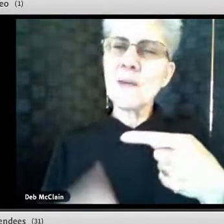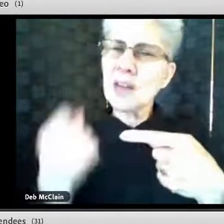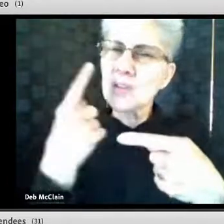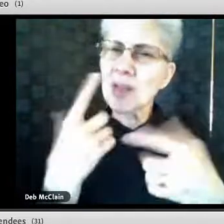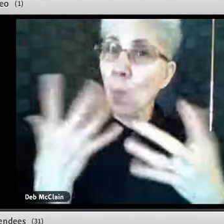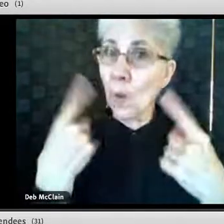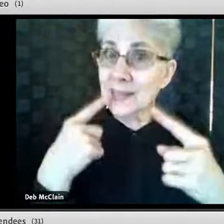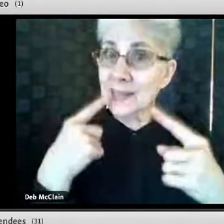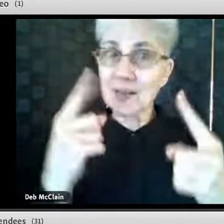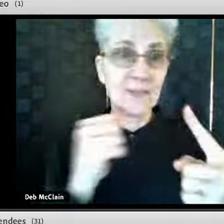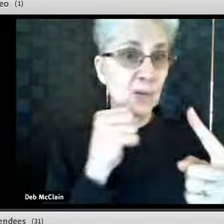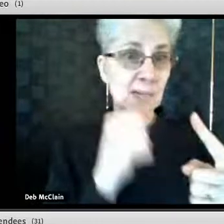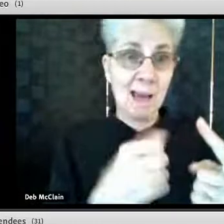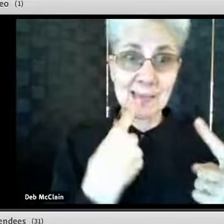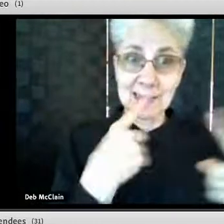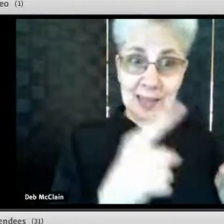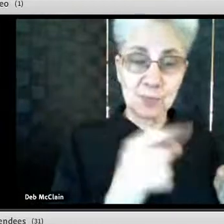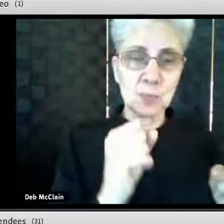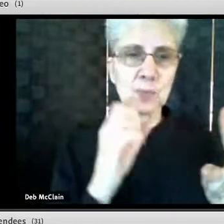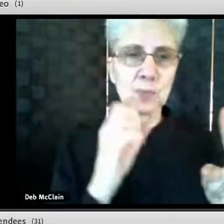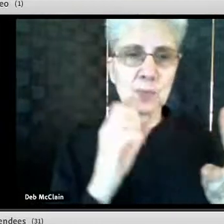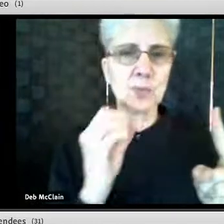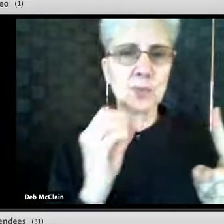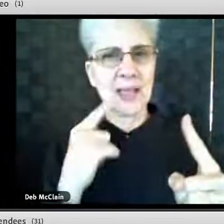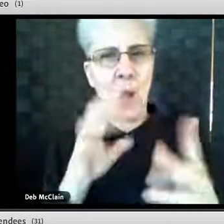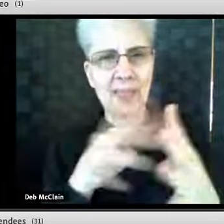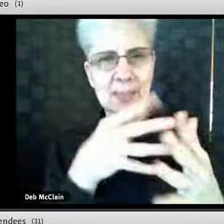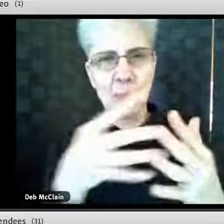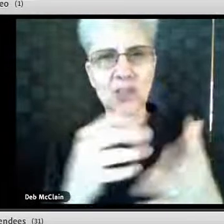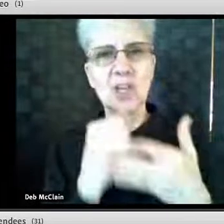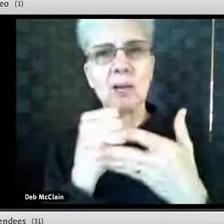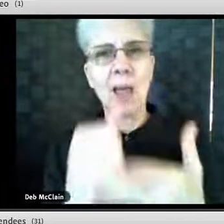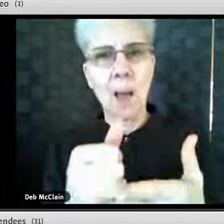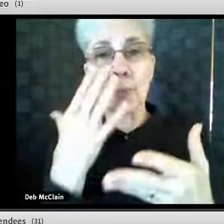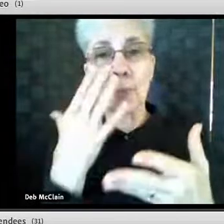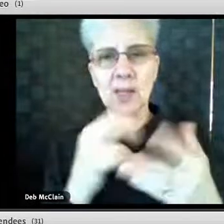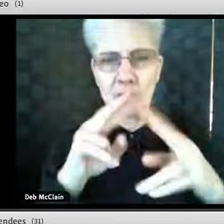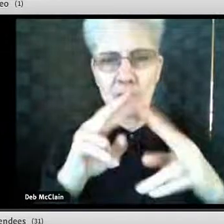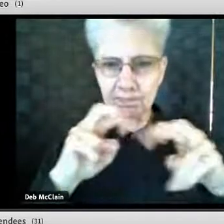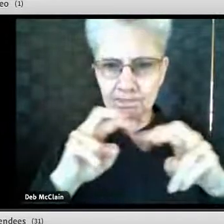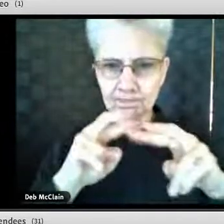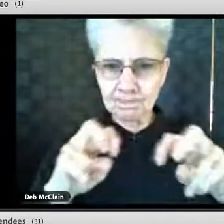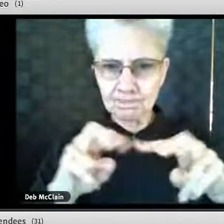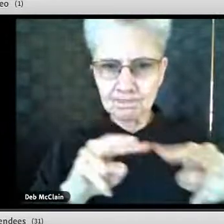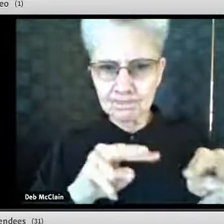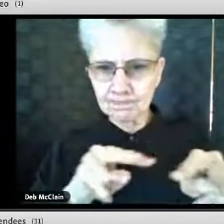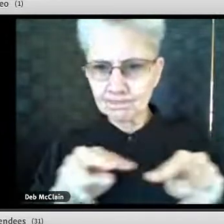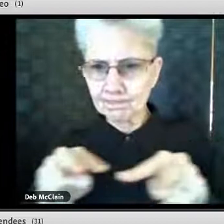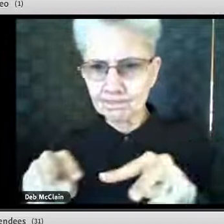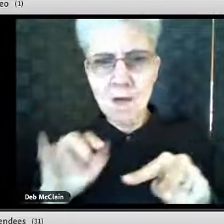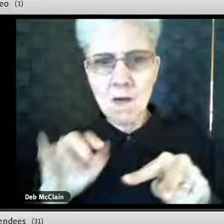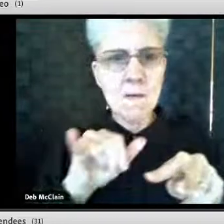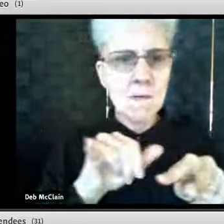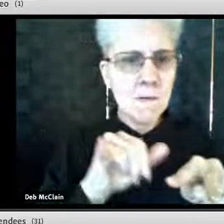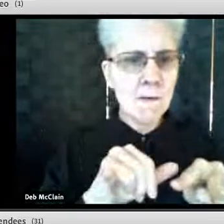So understanding what works and doesn't work, and this is why that spreadsheet is so important, because you can break it down and really look at it.